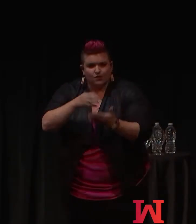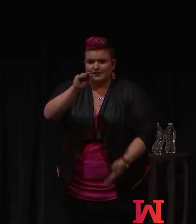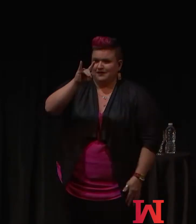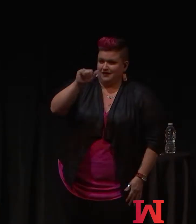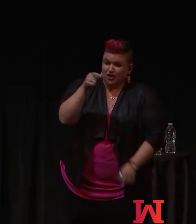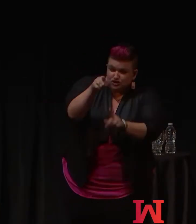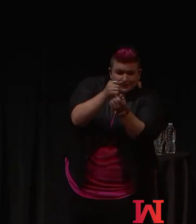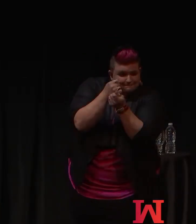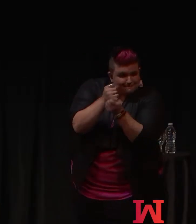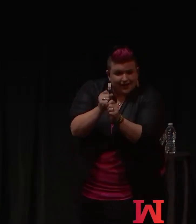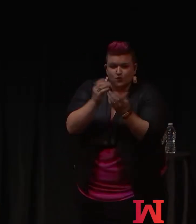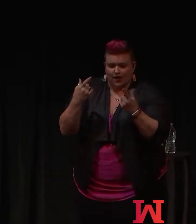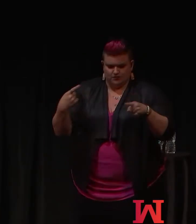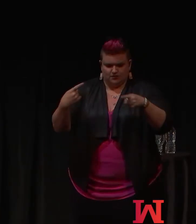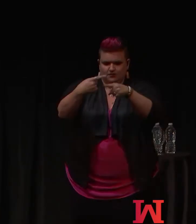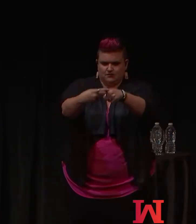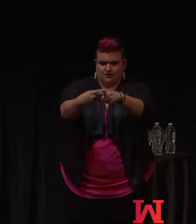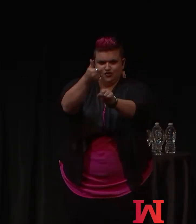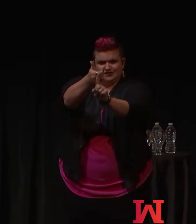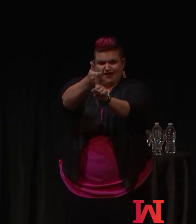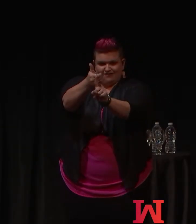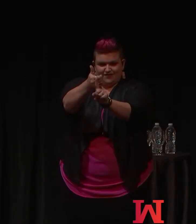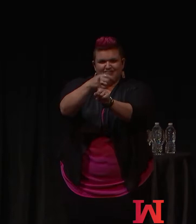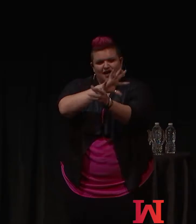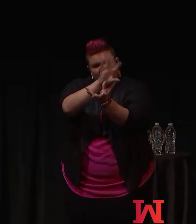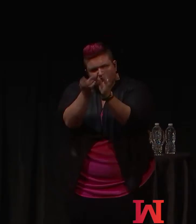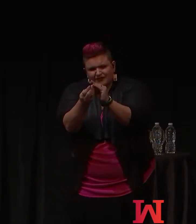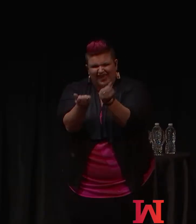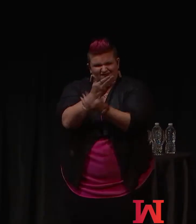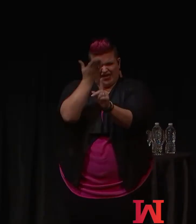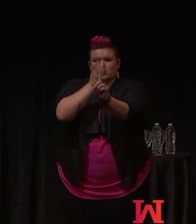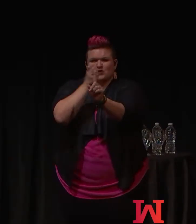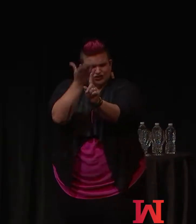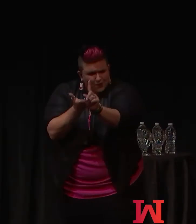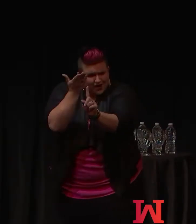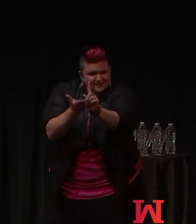She created an intersection for herself that authentically captured the essence of who she was